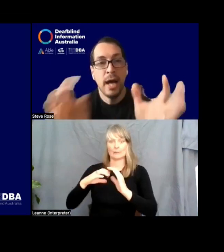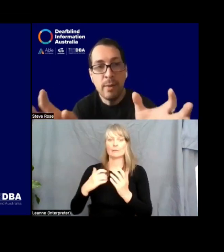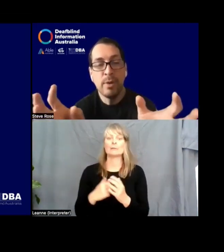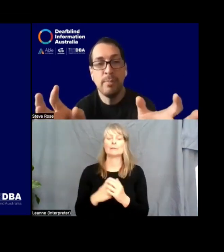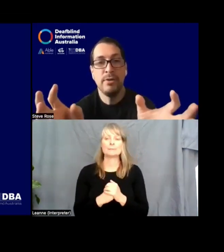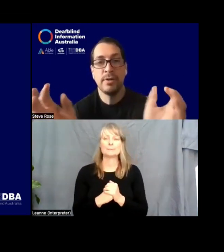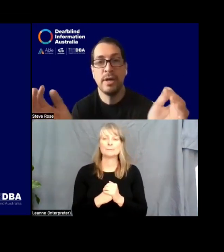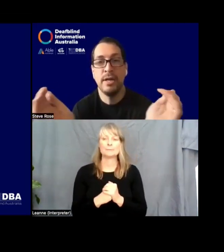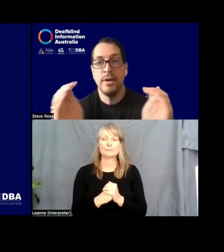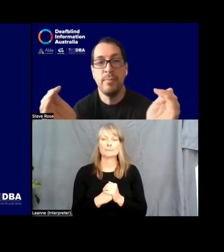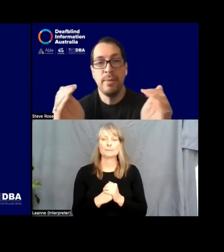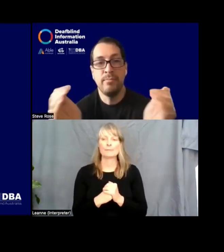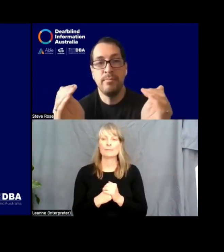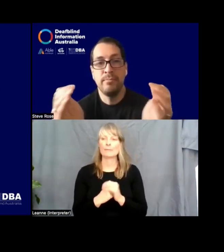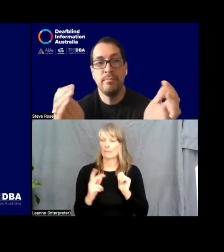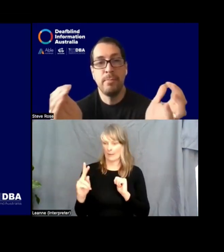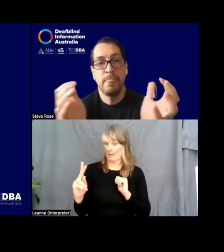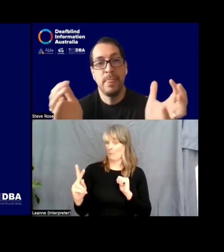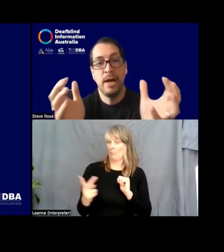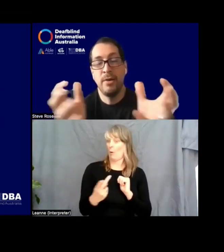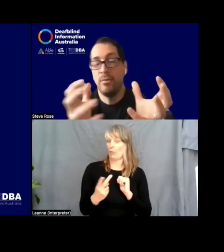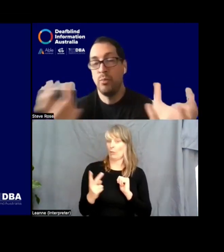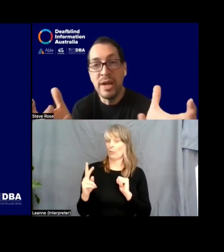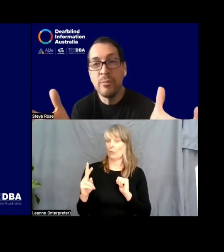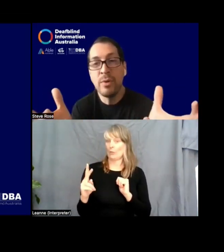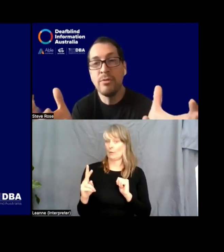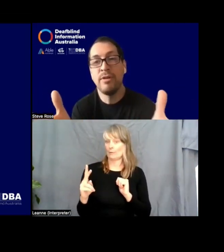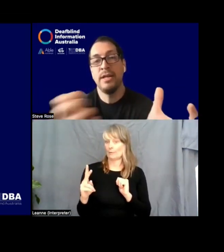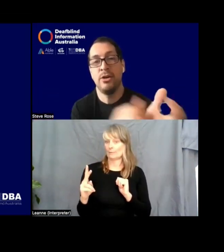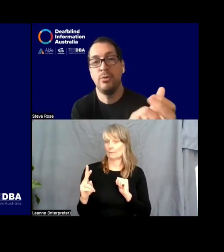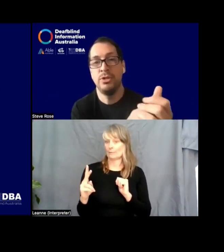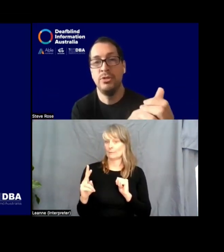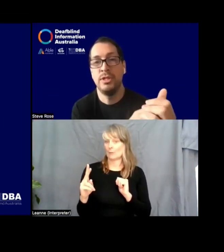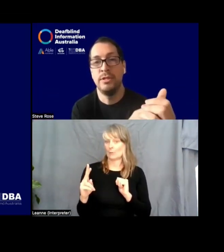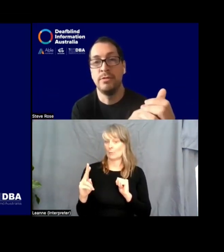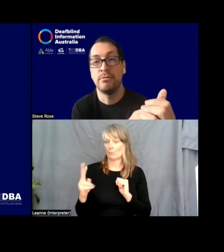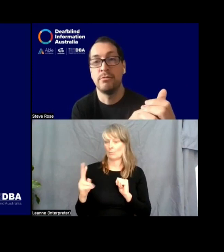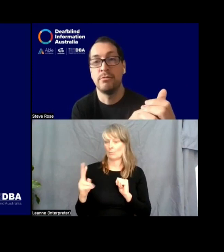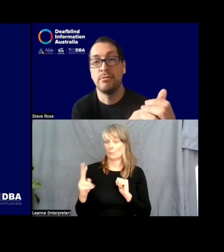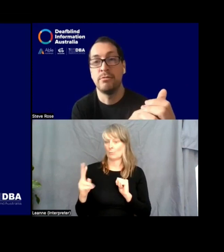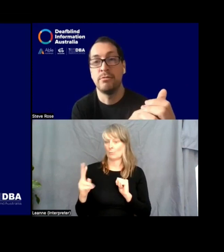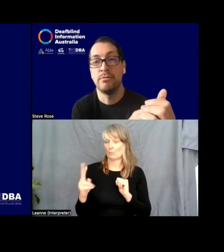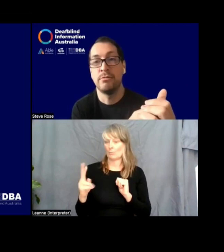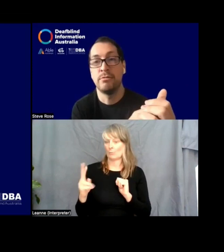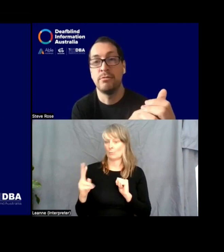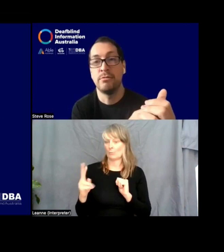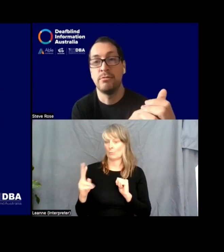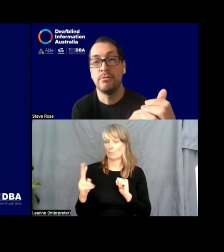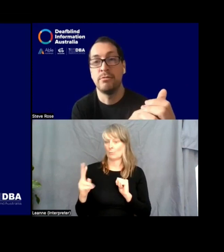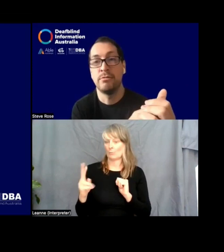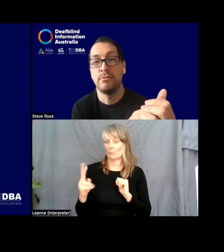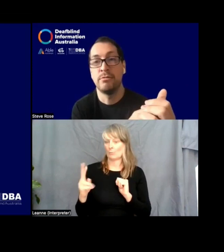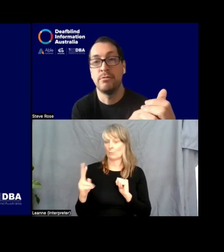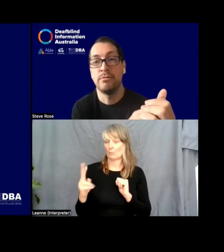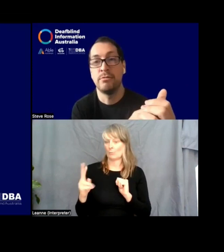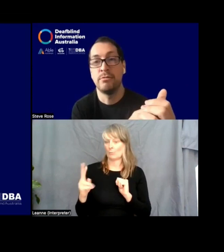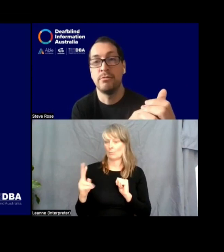And we provide that opportunity for growth and development if we recognise it,